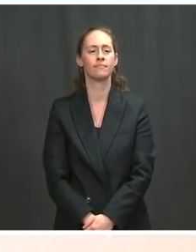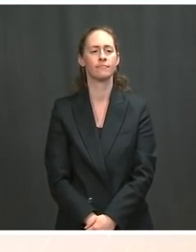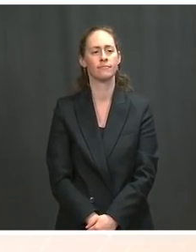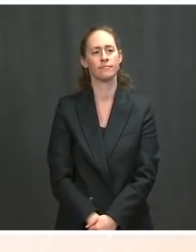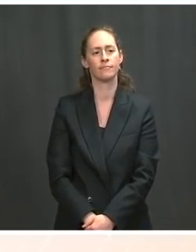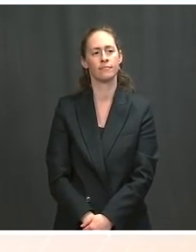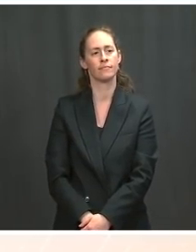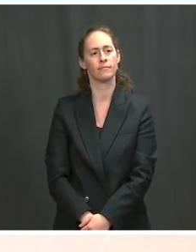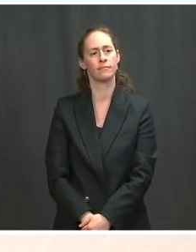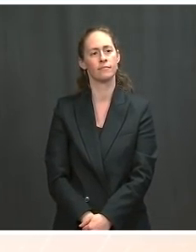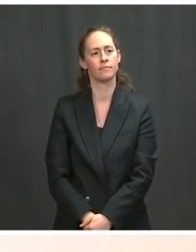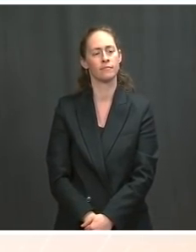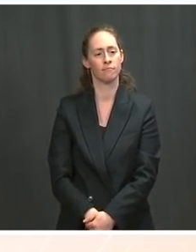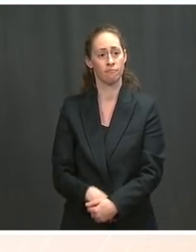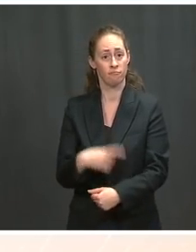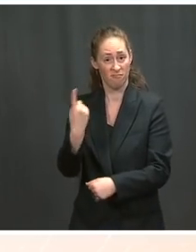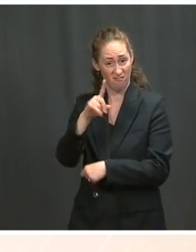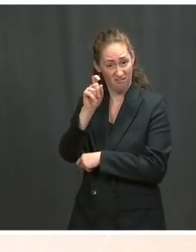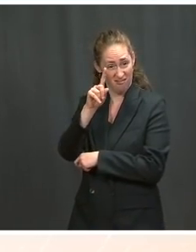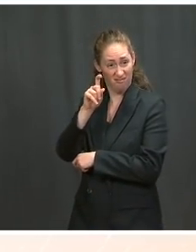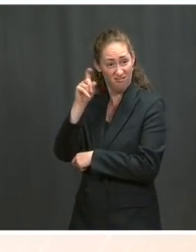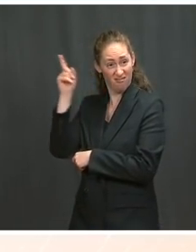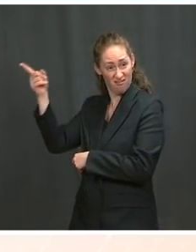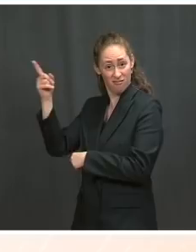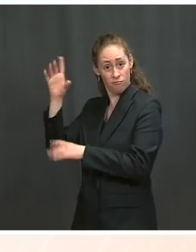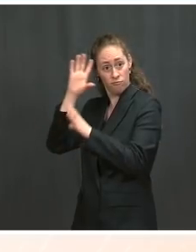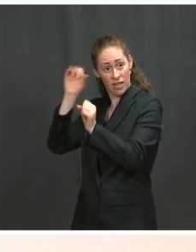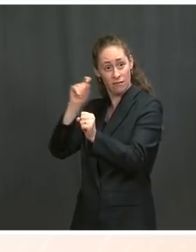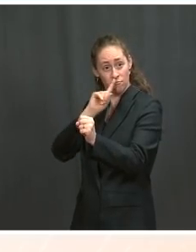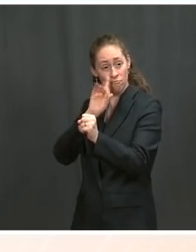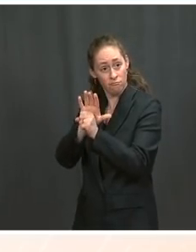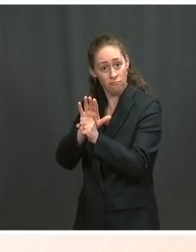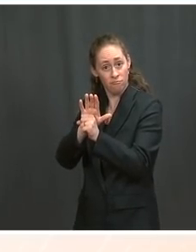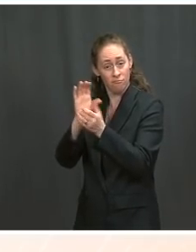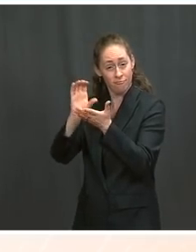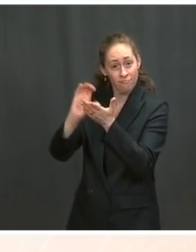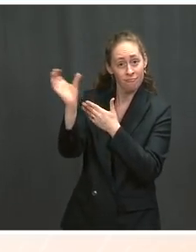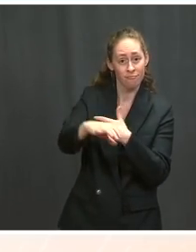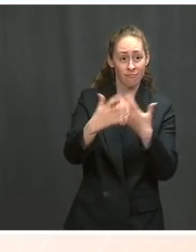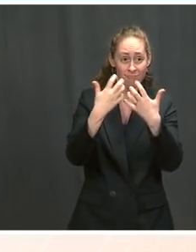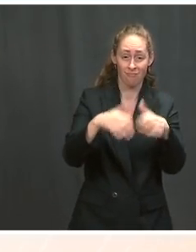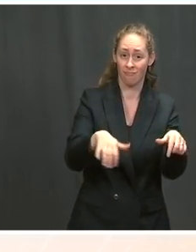Ms. Psaki: The President has proposed a ma- -- a ways of paying for the -- his proposals